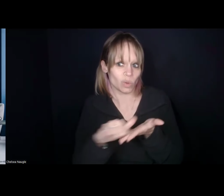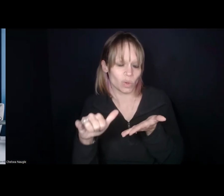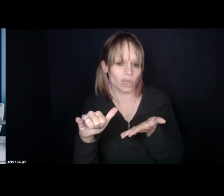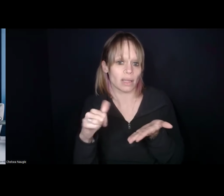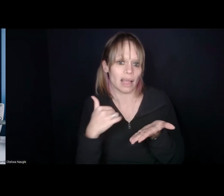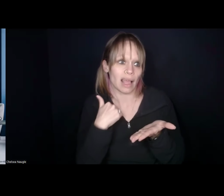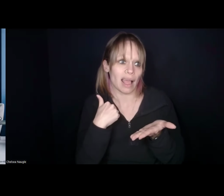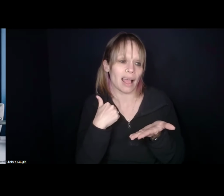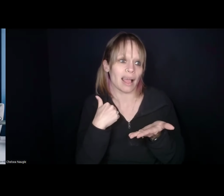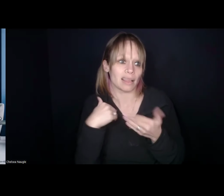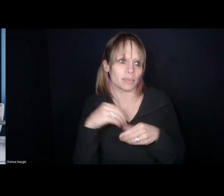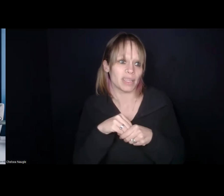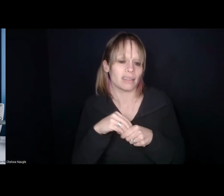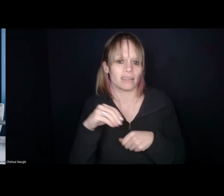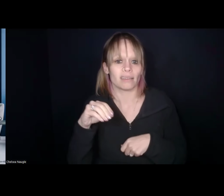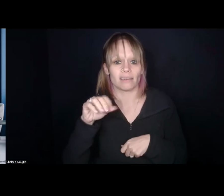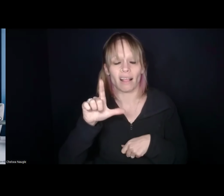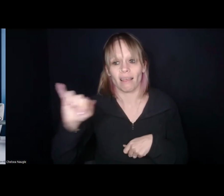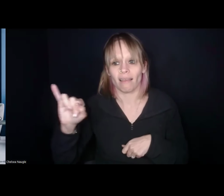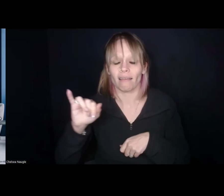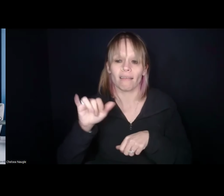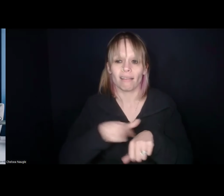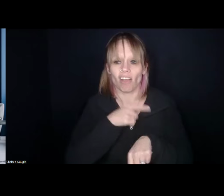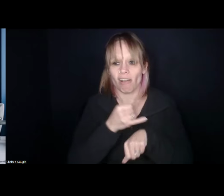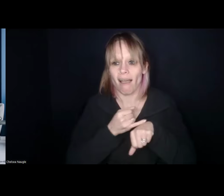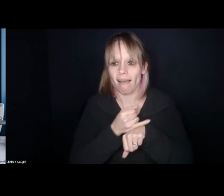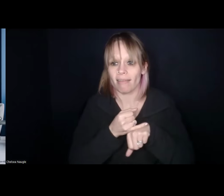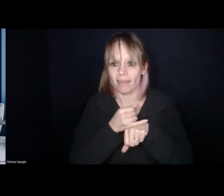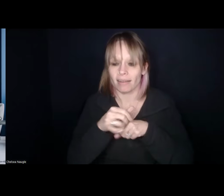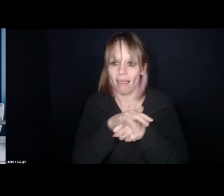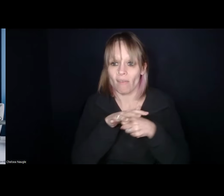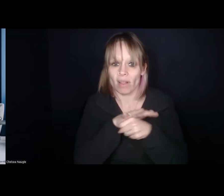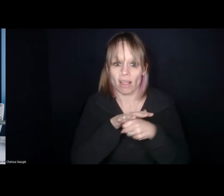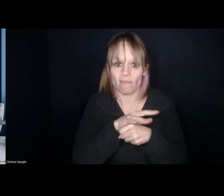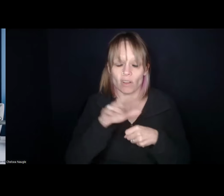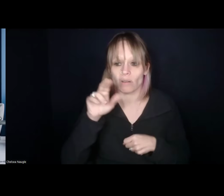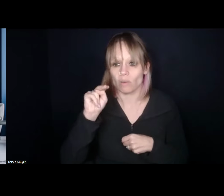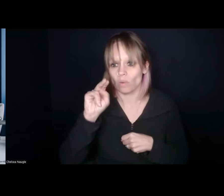Long Island region of New York. Um or if maybe you know any databases that can